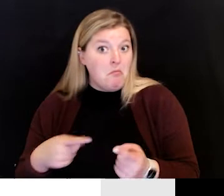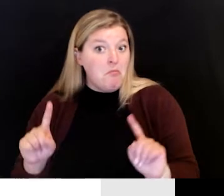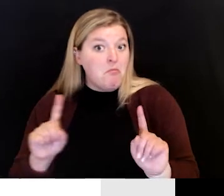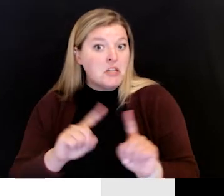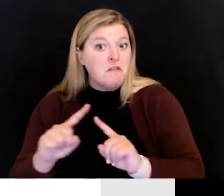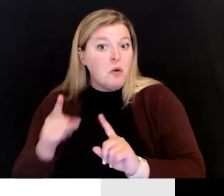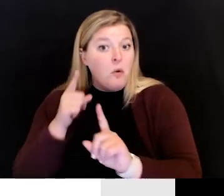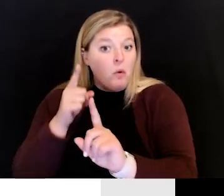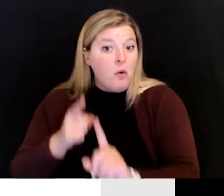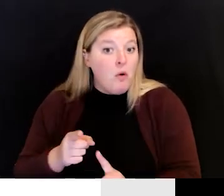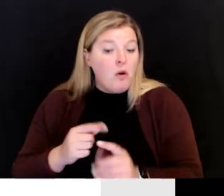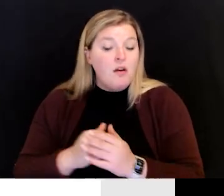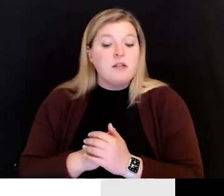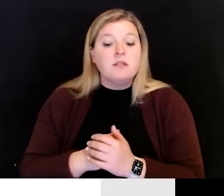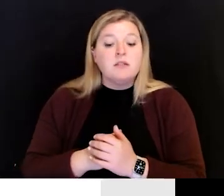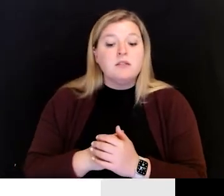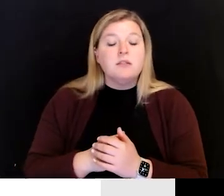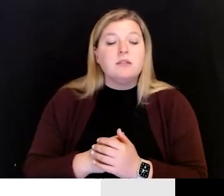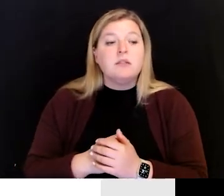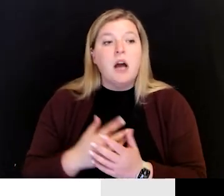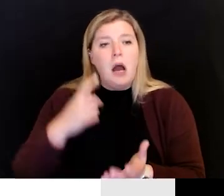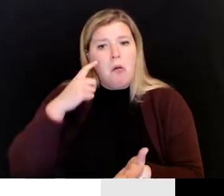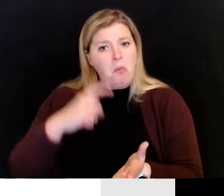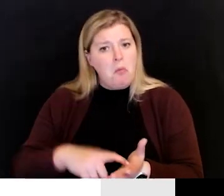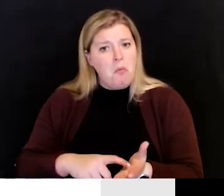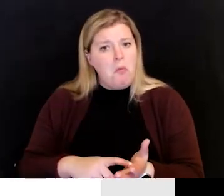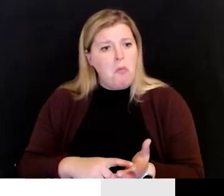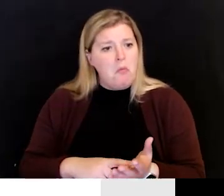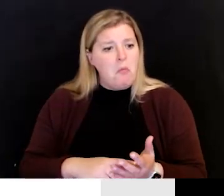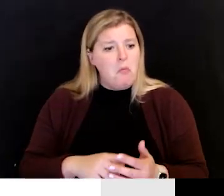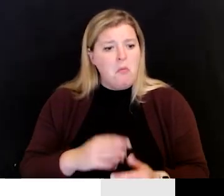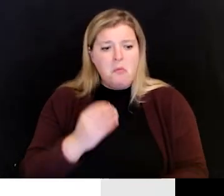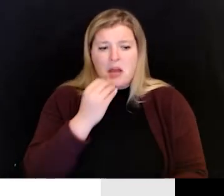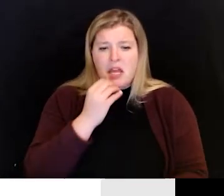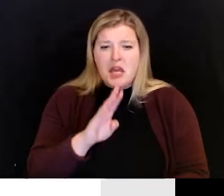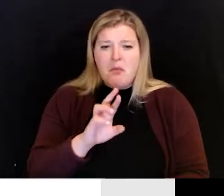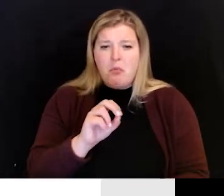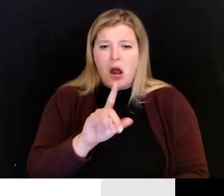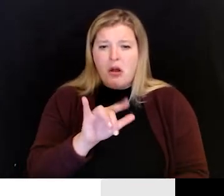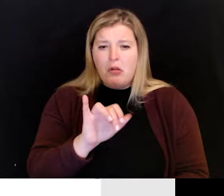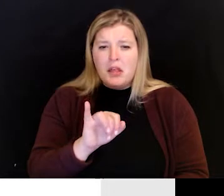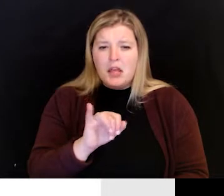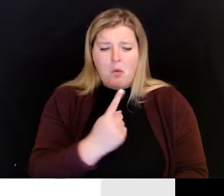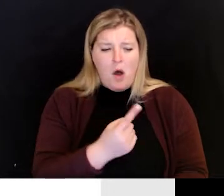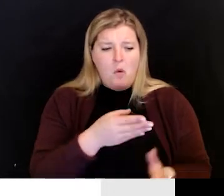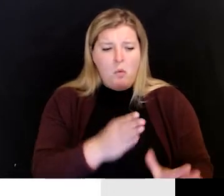really realizing there's more than one way to eat broccoli, and maybe the other ways are better.